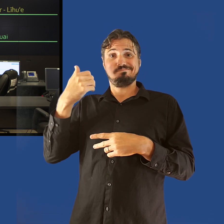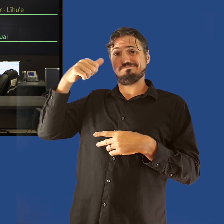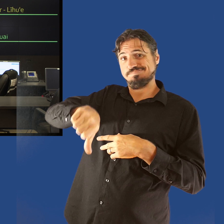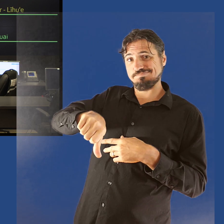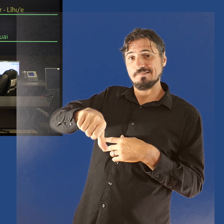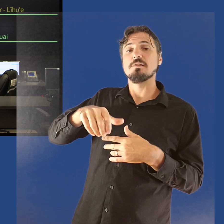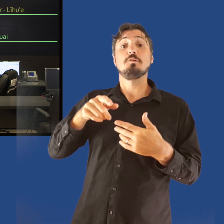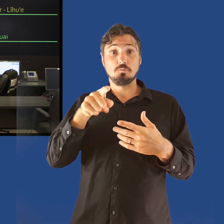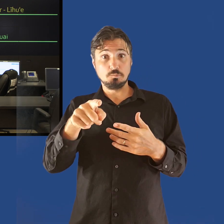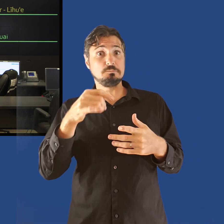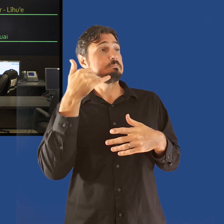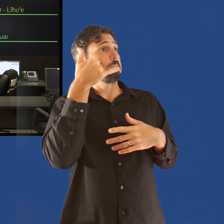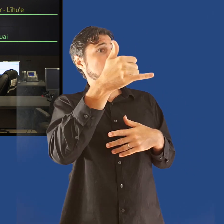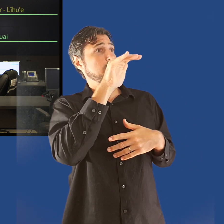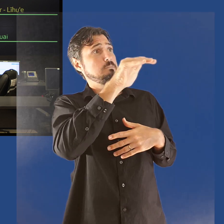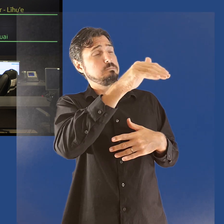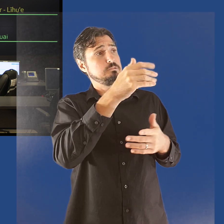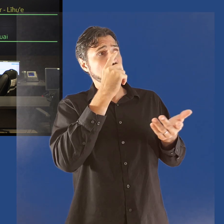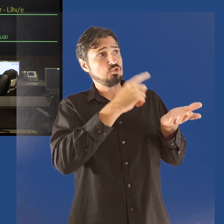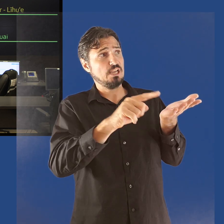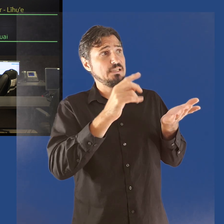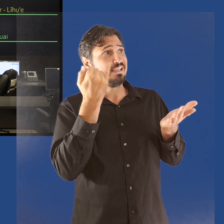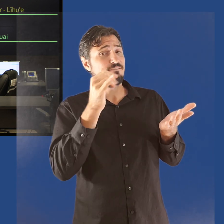check with your lender to ensure your application is complete.